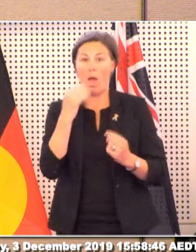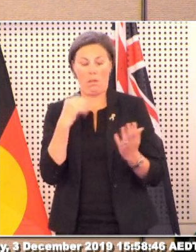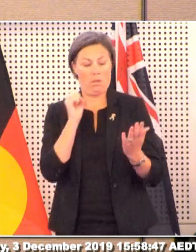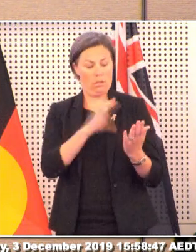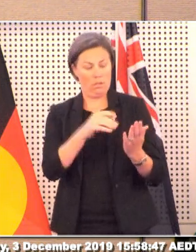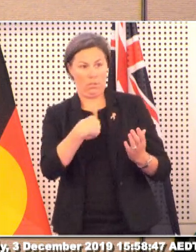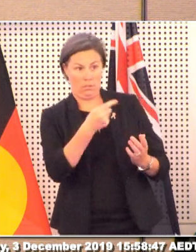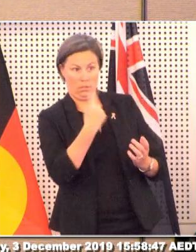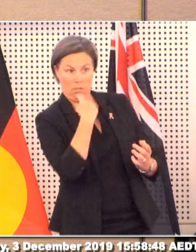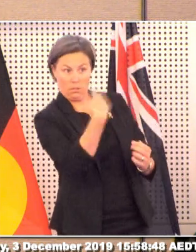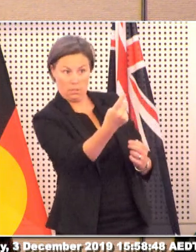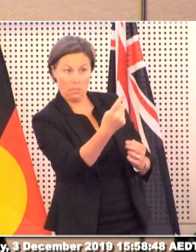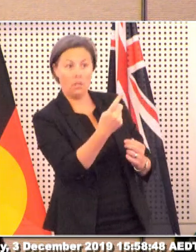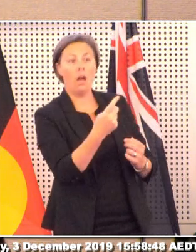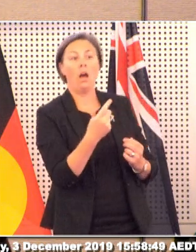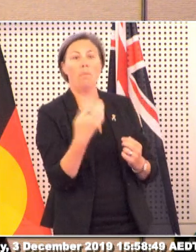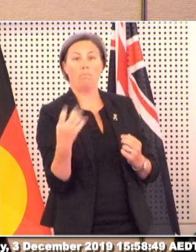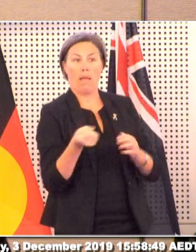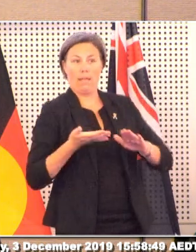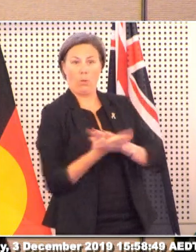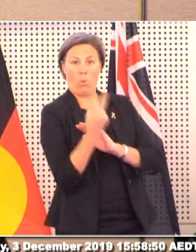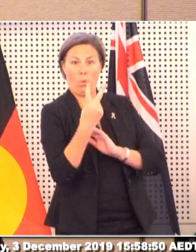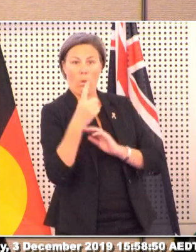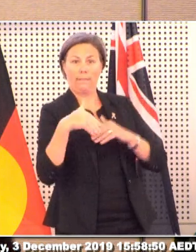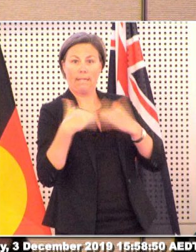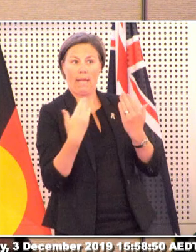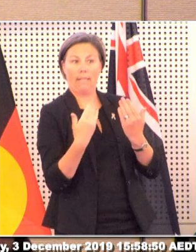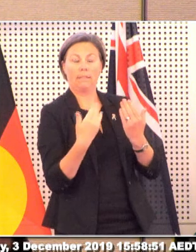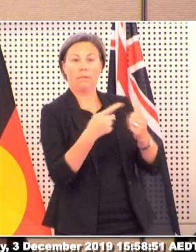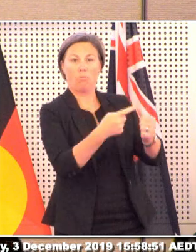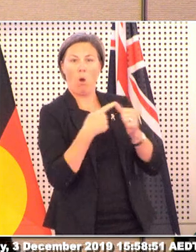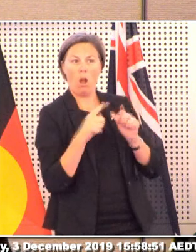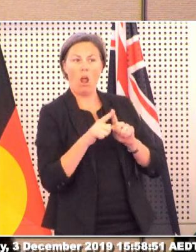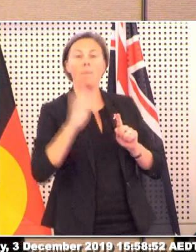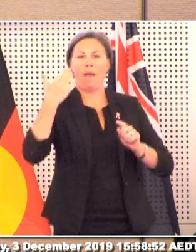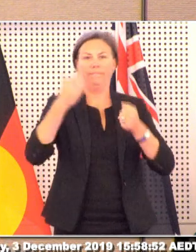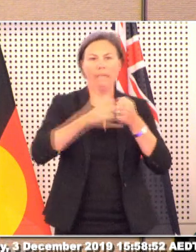fixed”, whatever. As the – the team leader who then is meant to close off that issue,